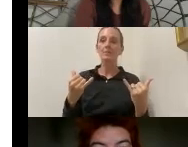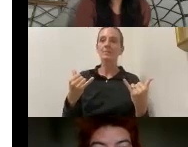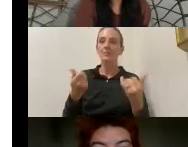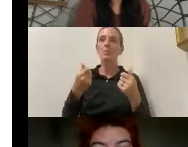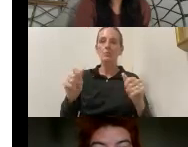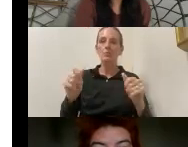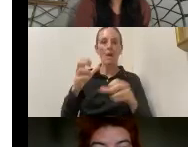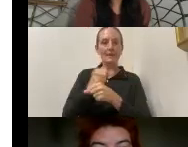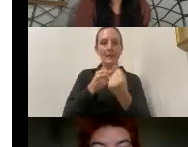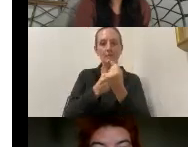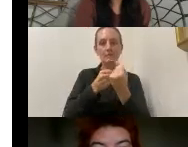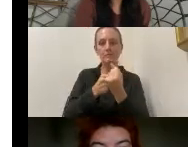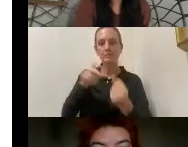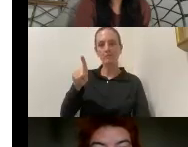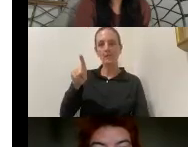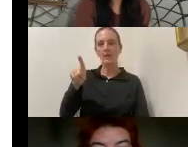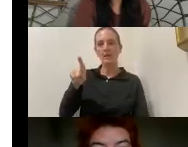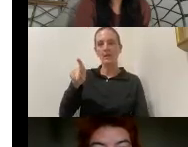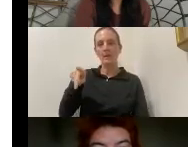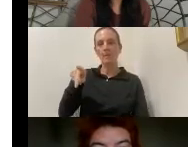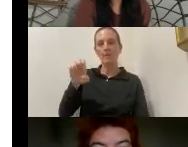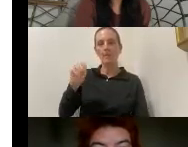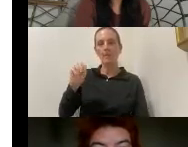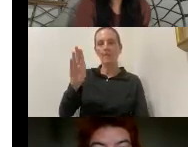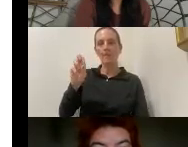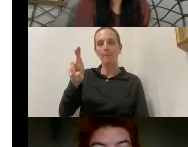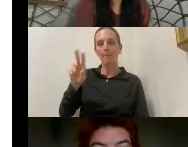We're needing to let them know, we're not yours, we're our own people.